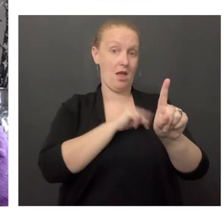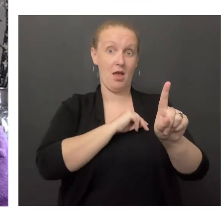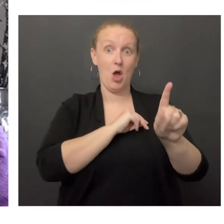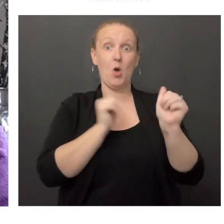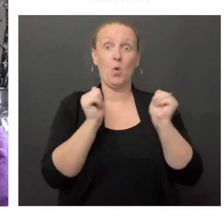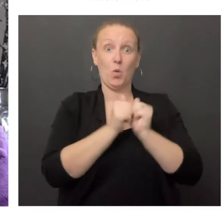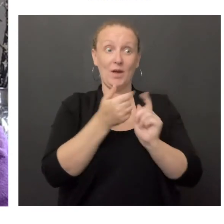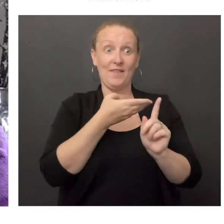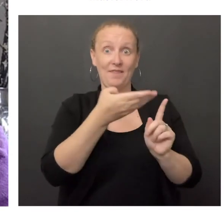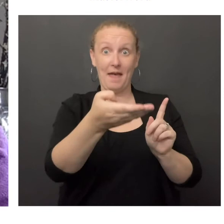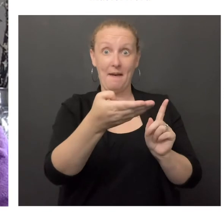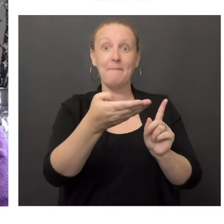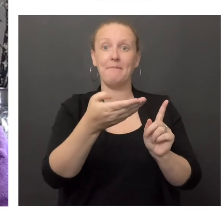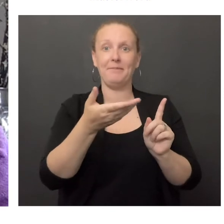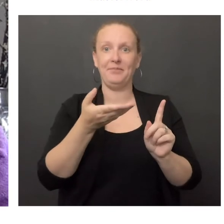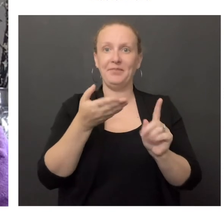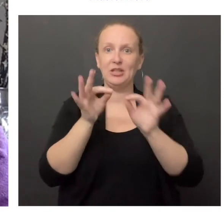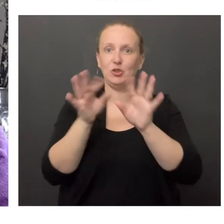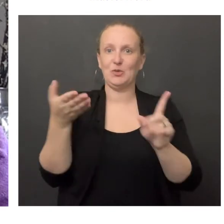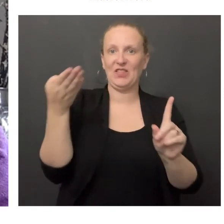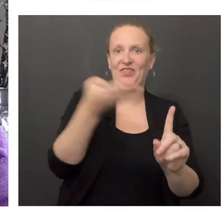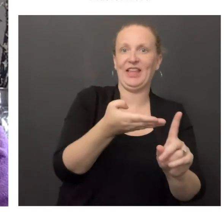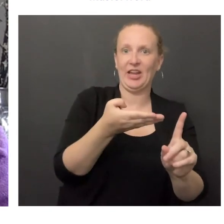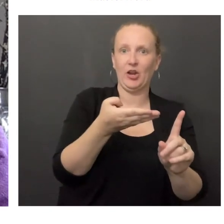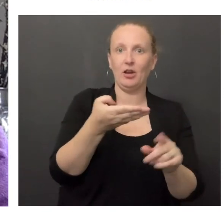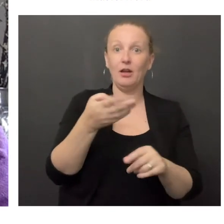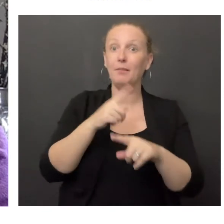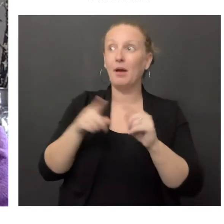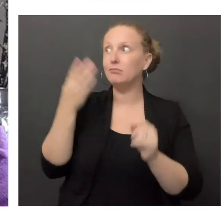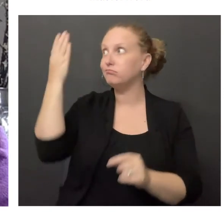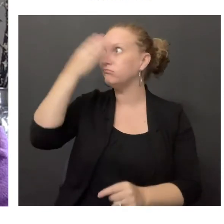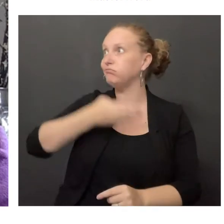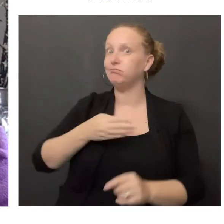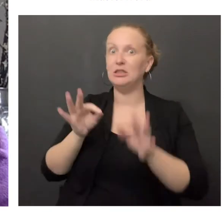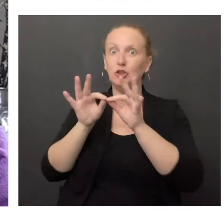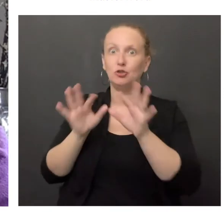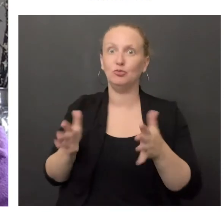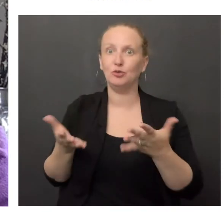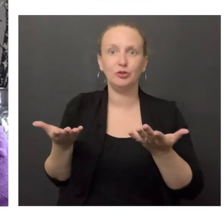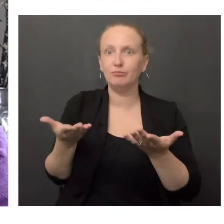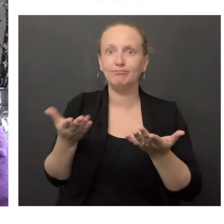Same step, same everything. It's there with them. It's on their chest. It's ready to go.